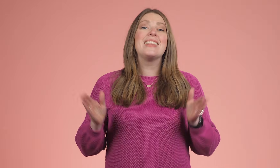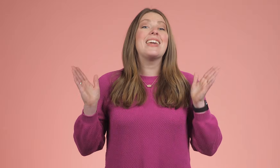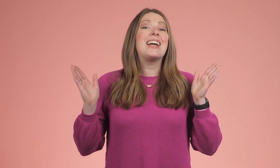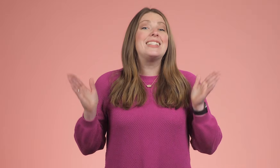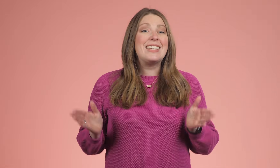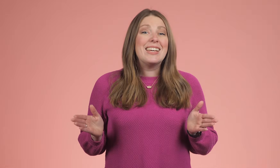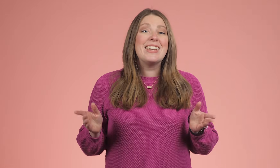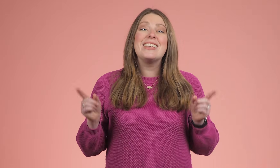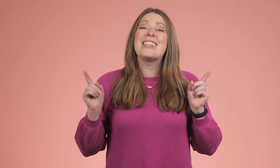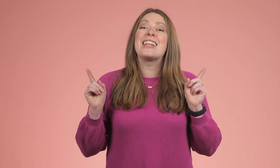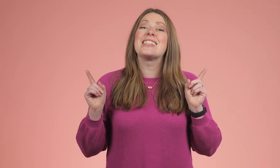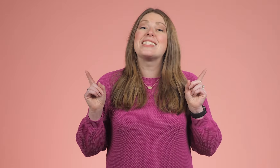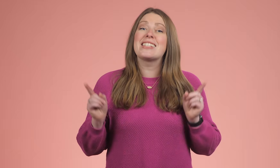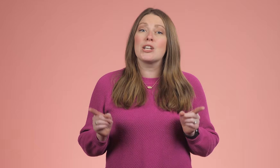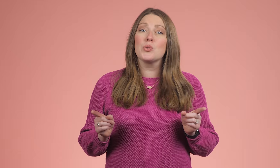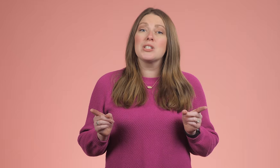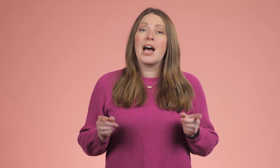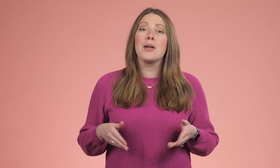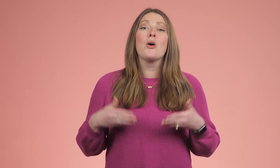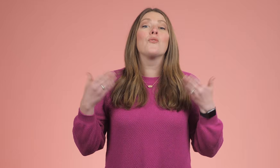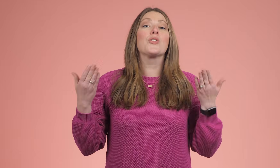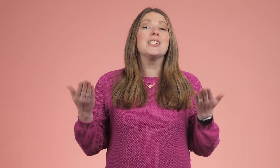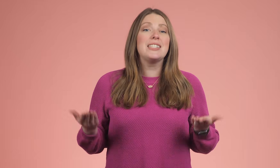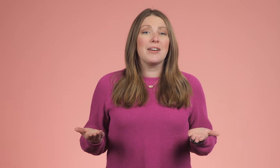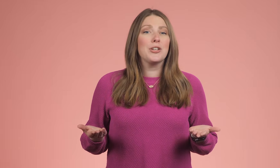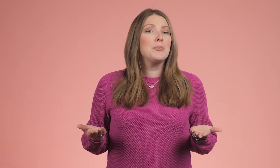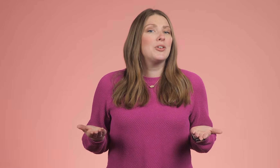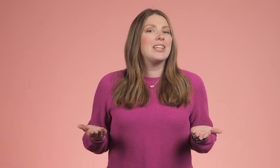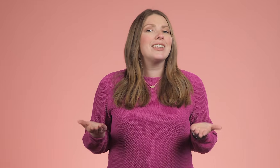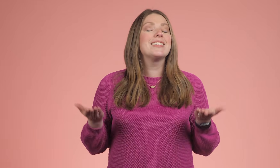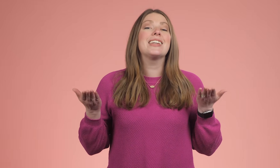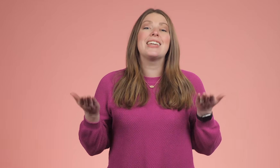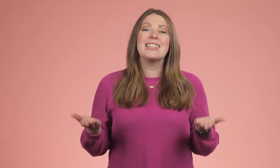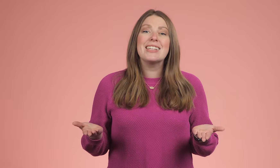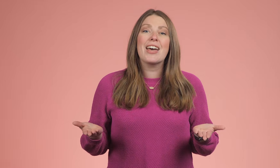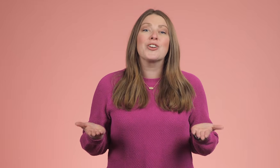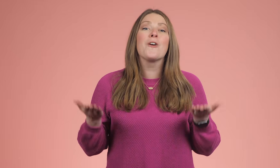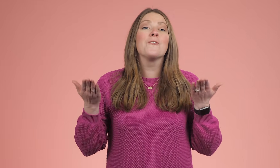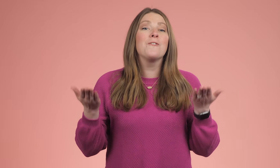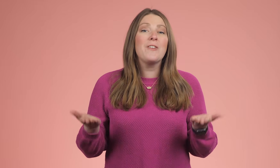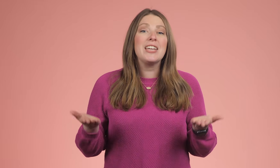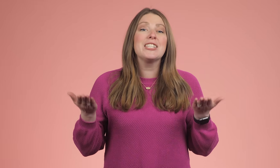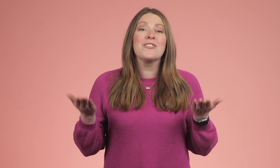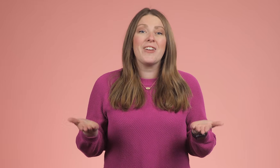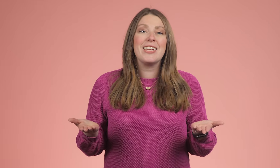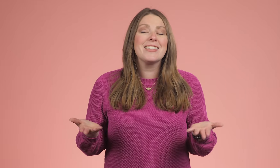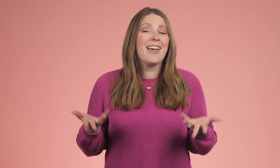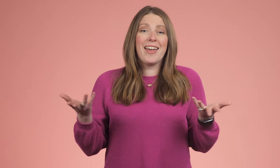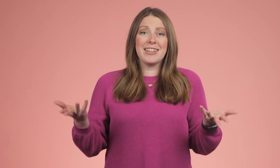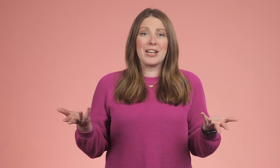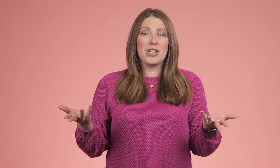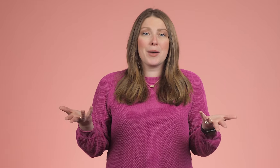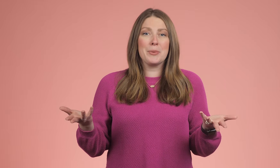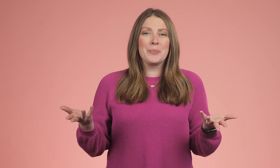The idea is that it's a scheduled time for the deaf community to get together face to face and catch up.